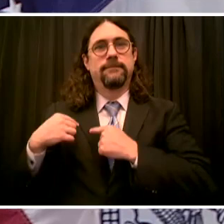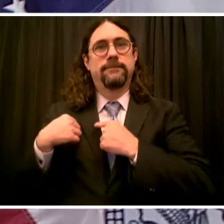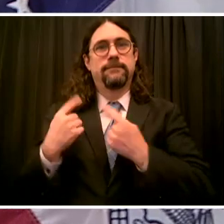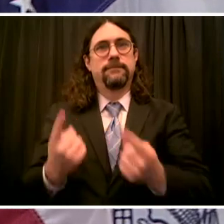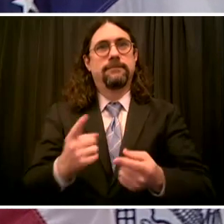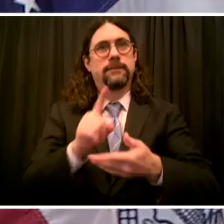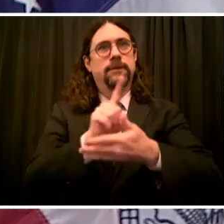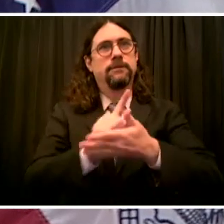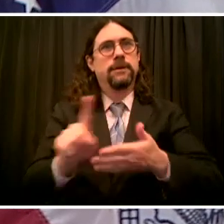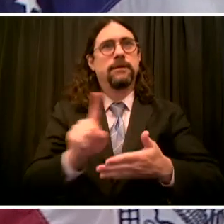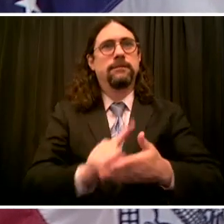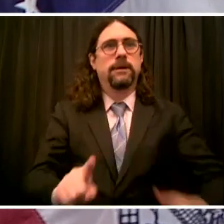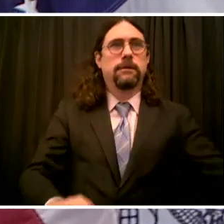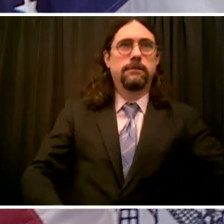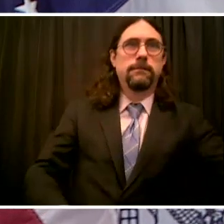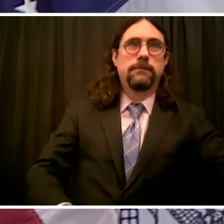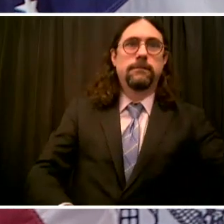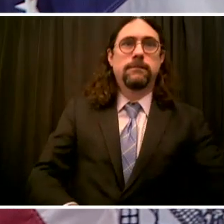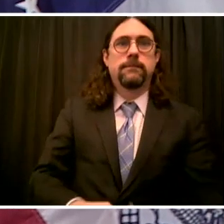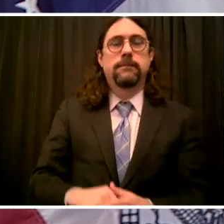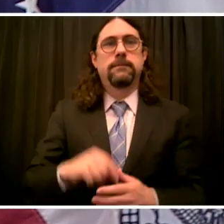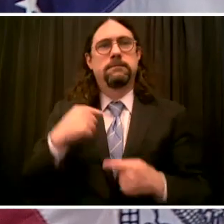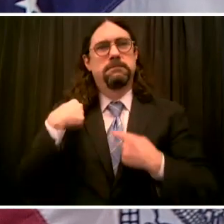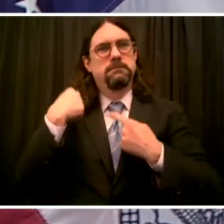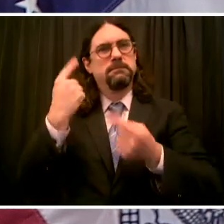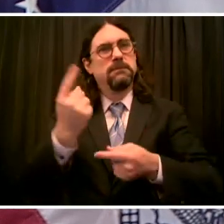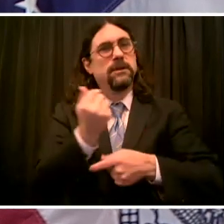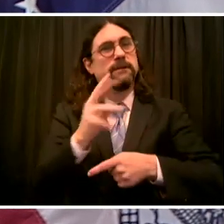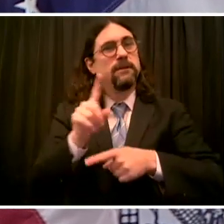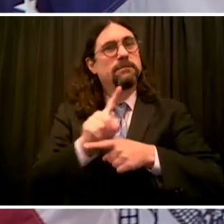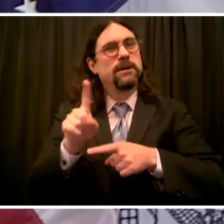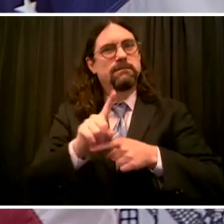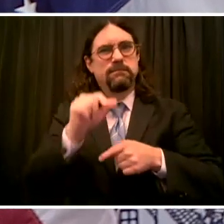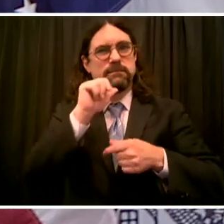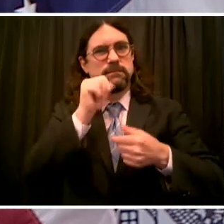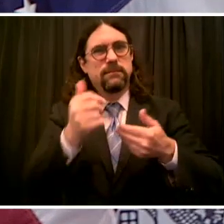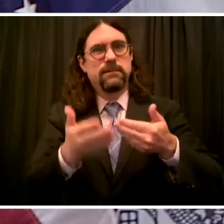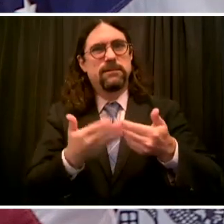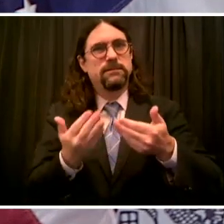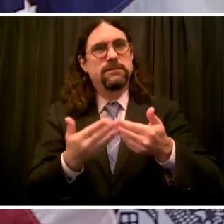REALLY TOUGH TIME THESE LAST WEEKS. AND AS YOU'RE